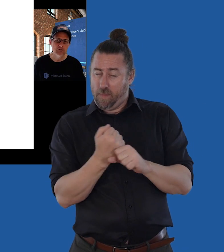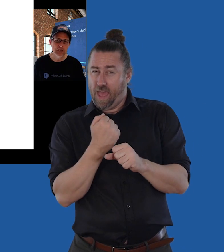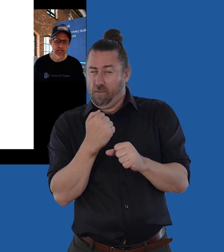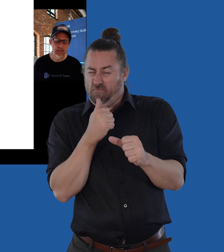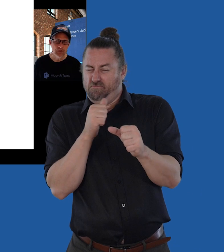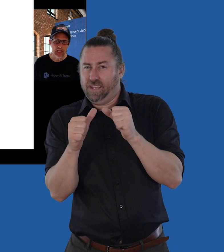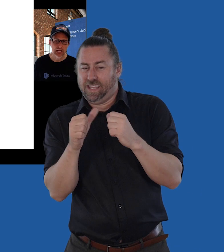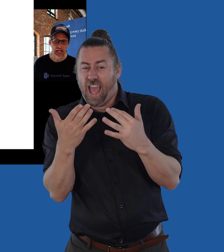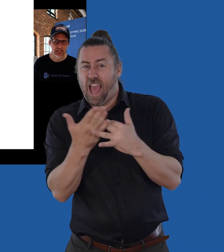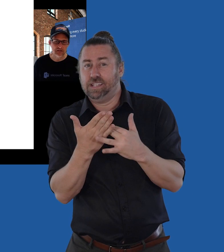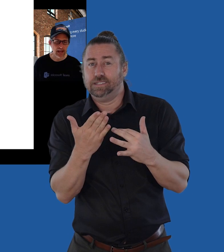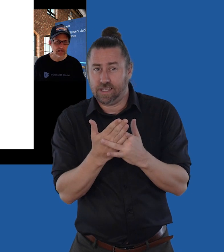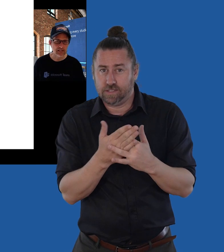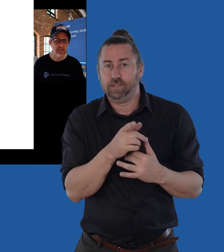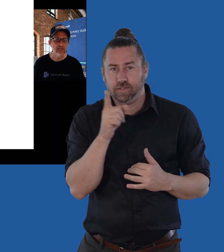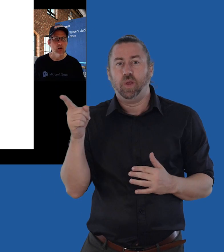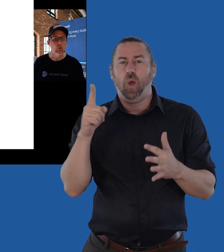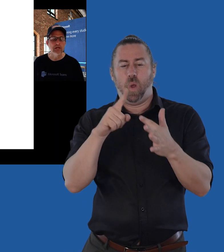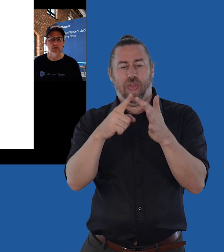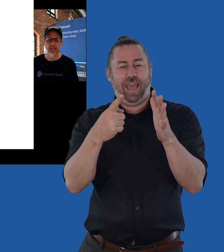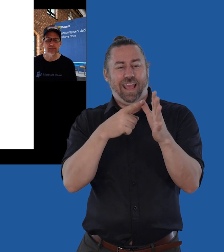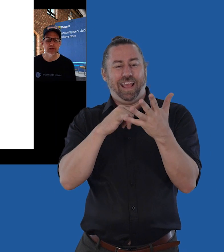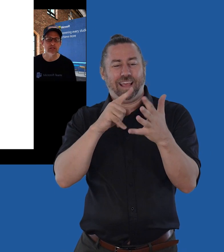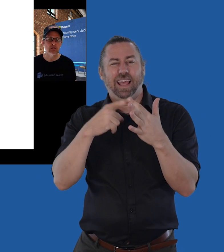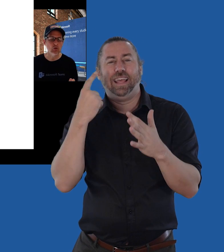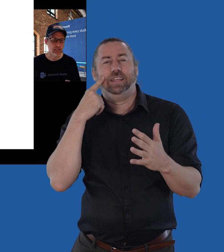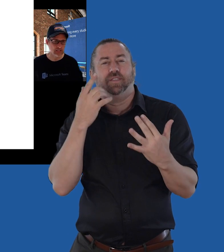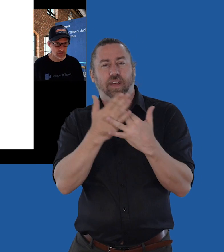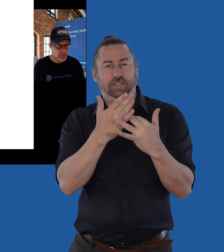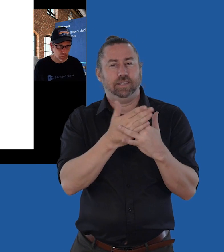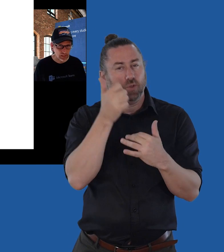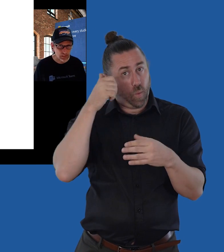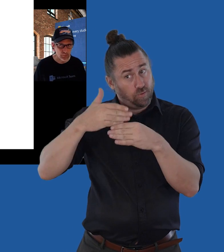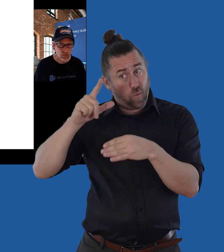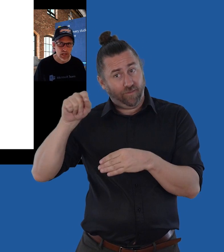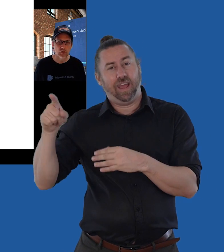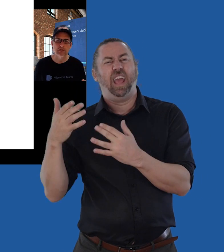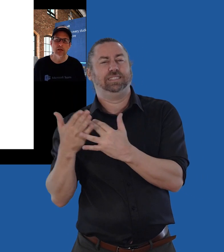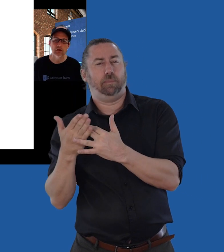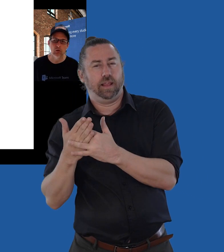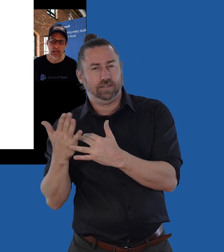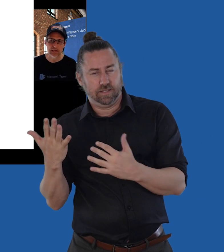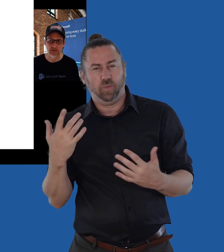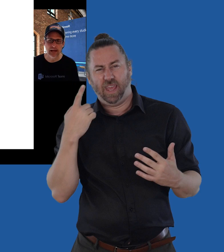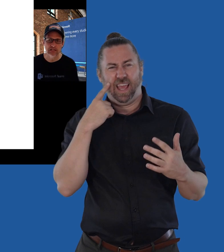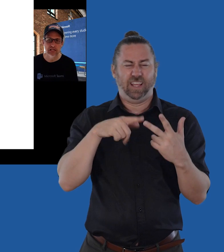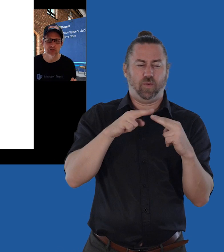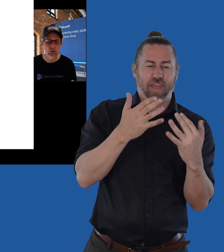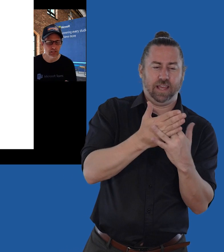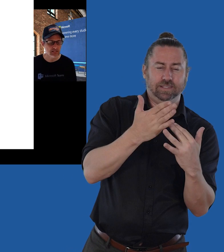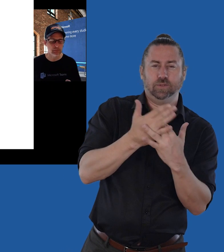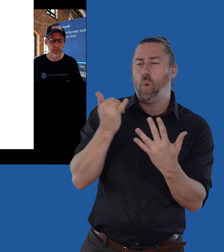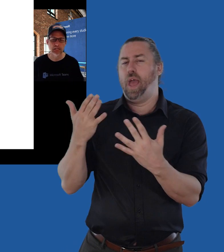over here in Ease of Access, Windows 11, it's called accessibility. Alright? So, it's either called Ease of Access or accessibility,